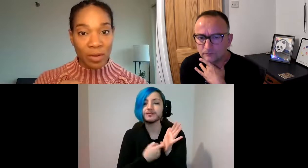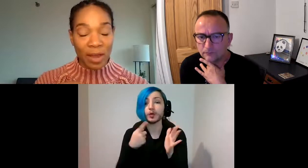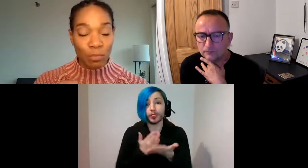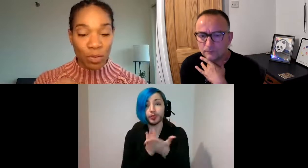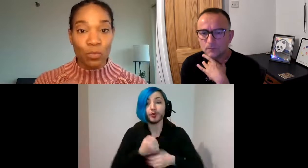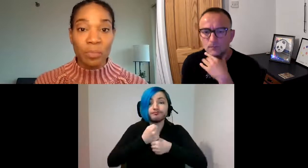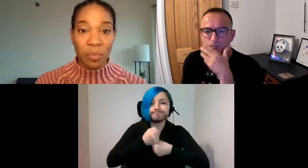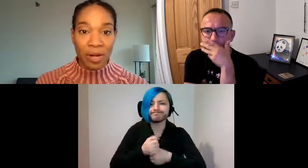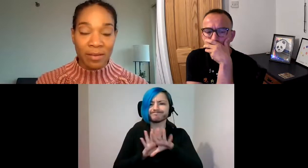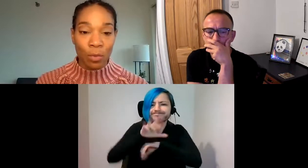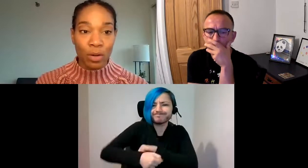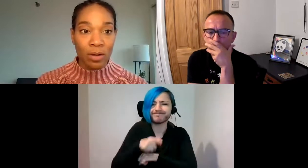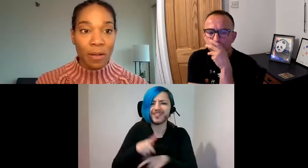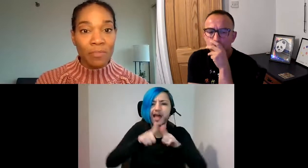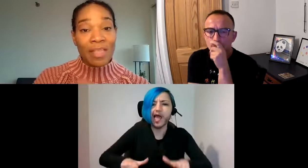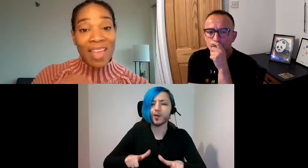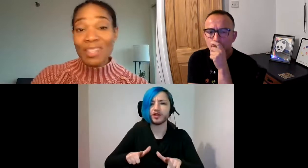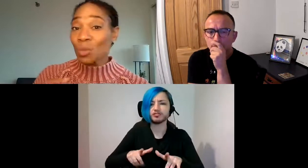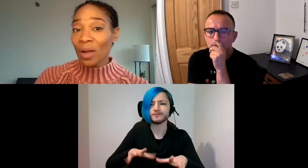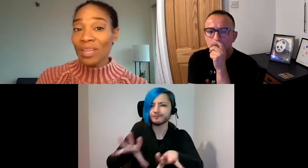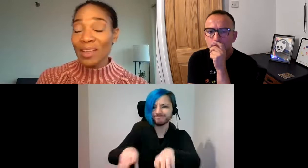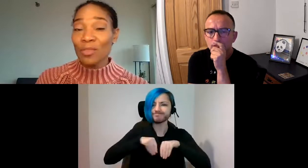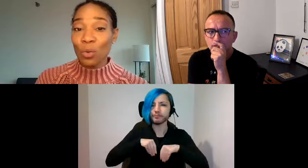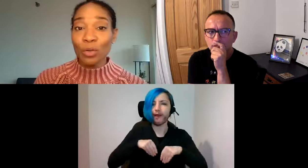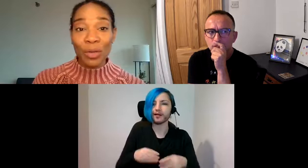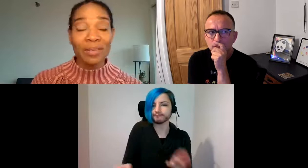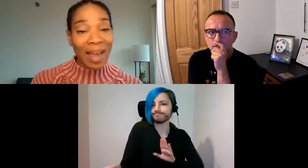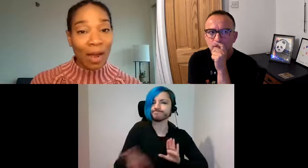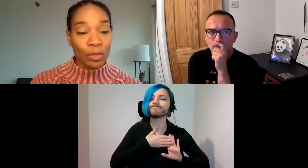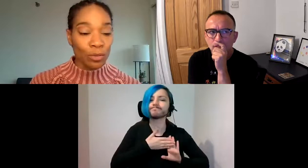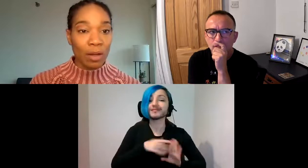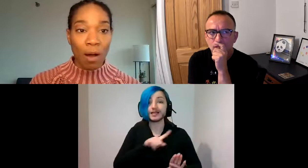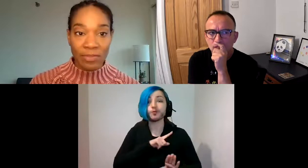with our millenniums using queer as this very affirming